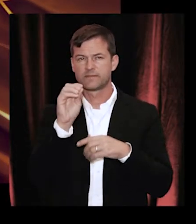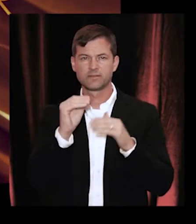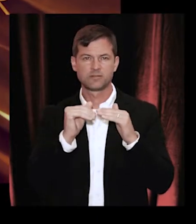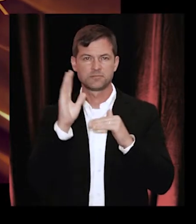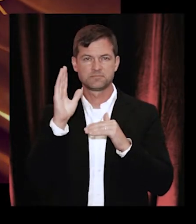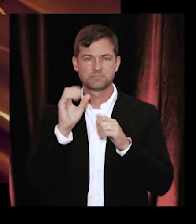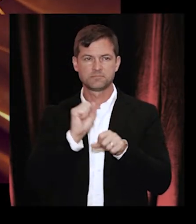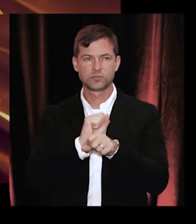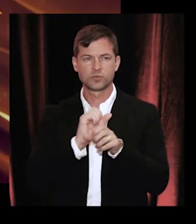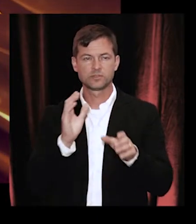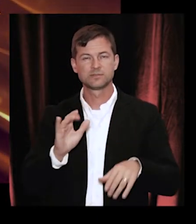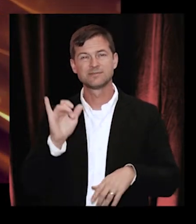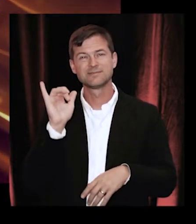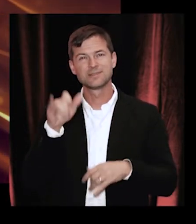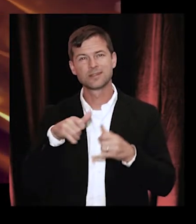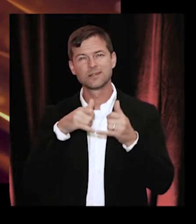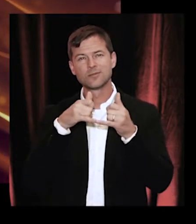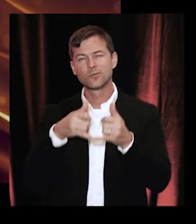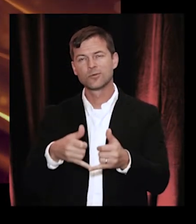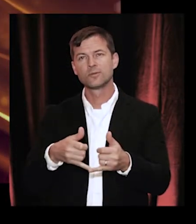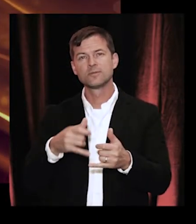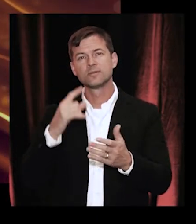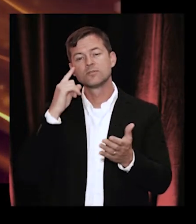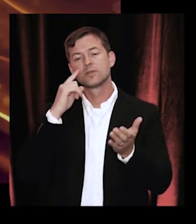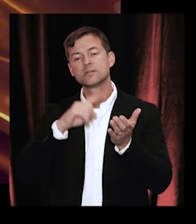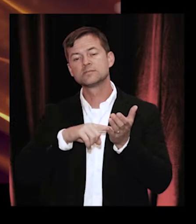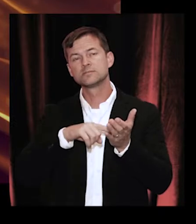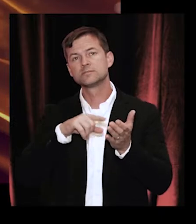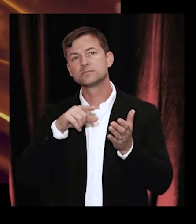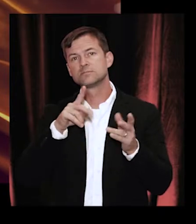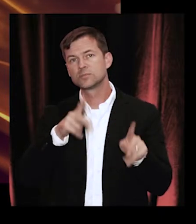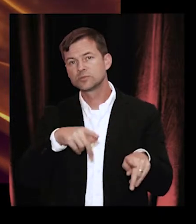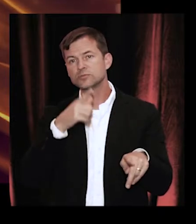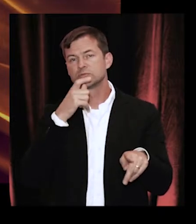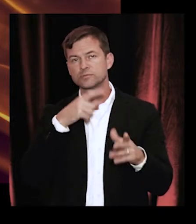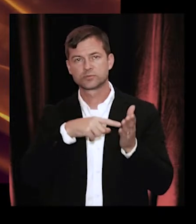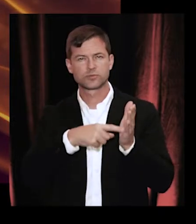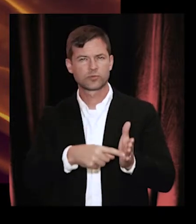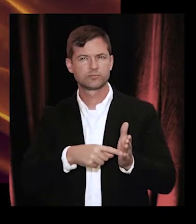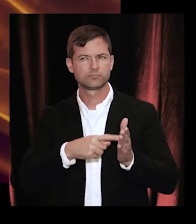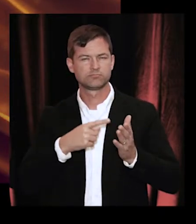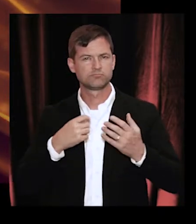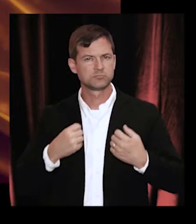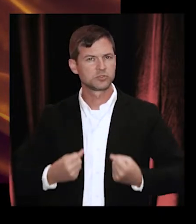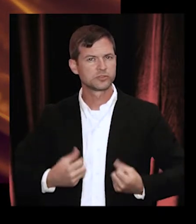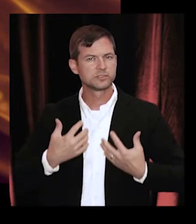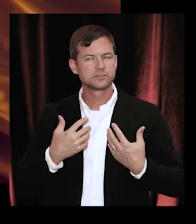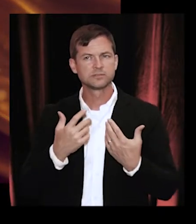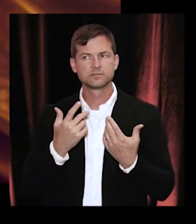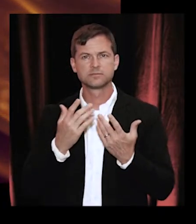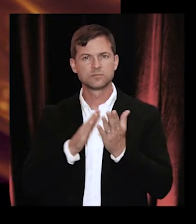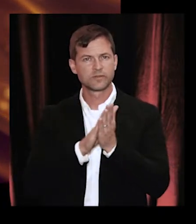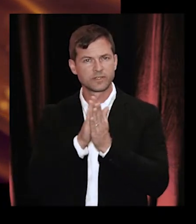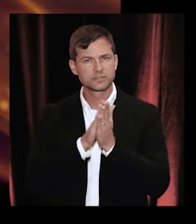This award is public recognition of an individual who has demonstrated courage, motivation and outstanding performance